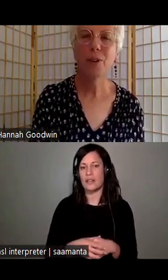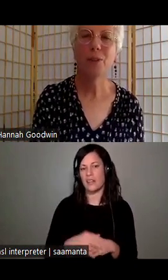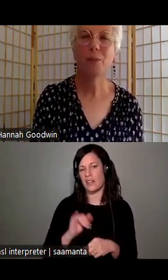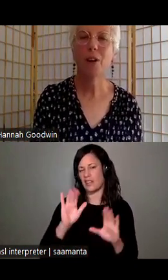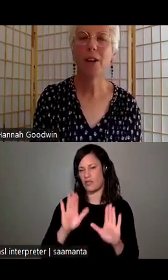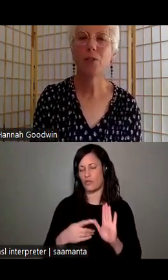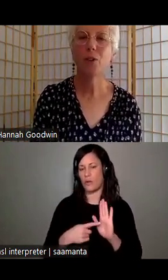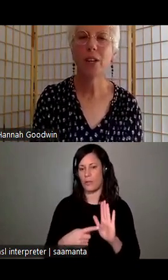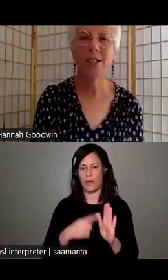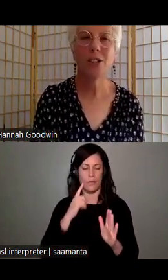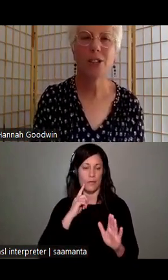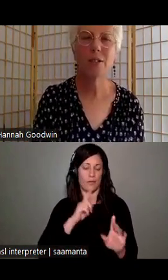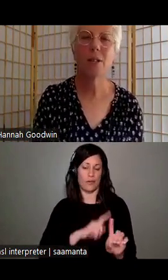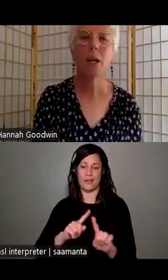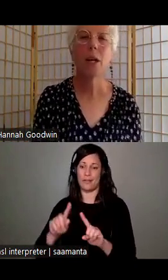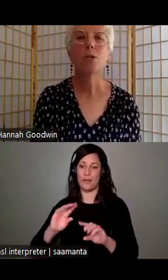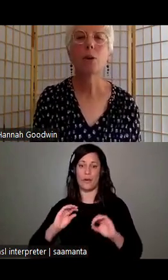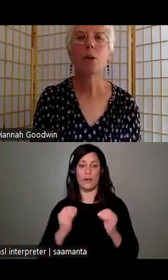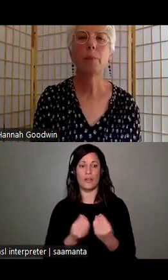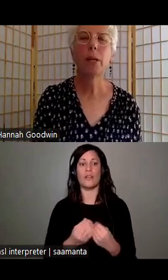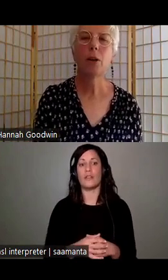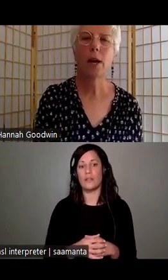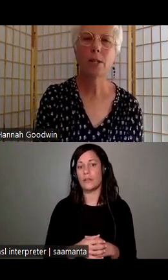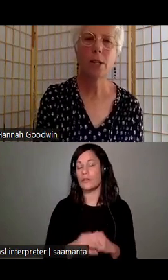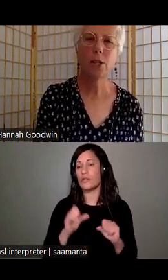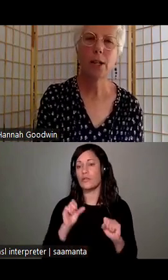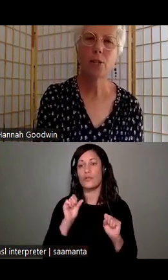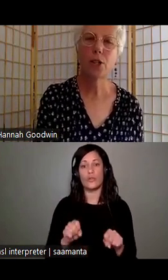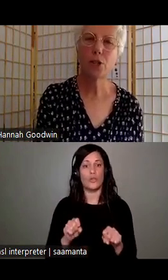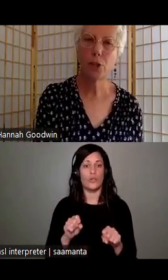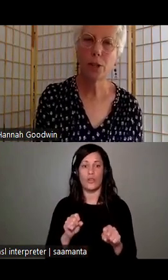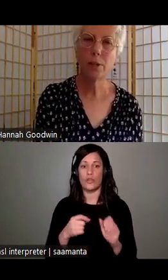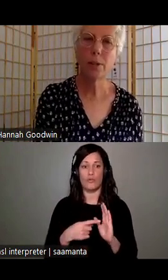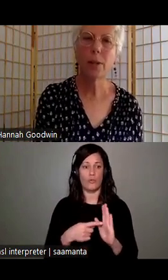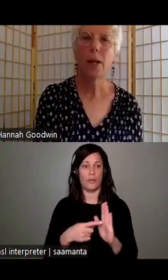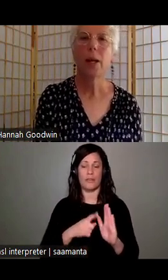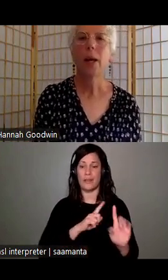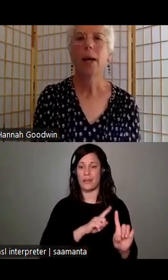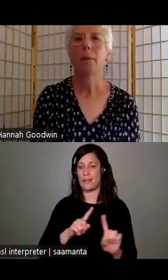for all kinds of organizations. So it can be cross institutional,